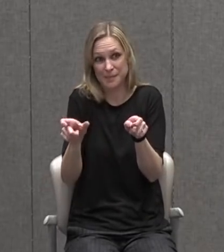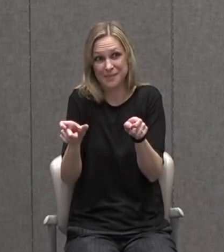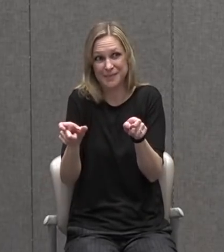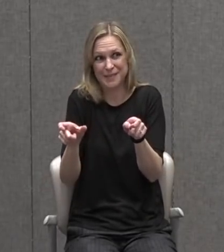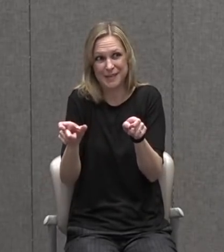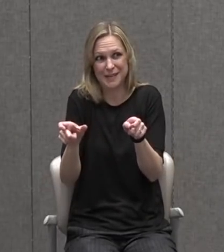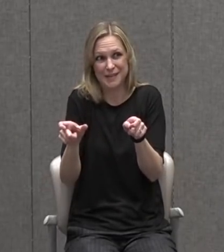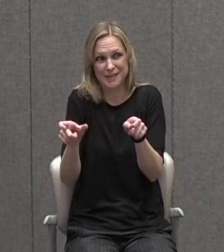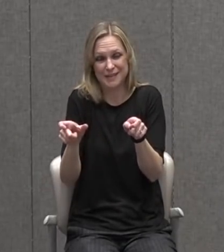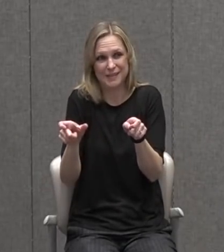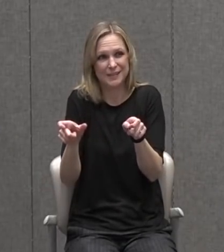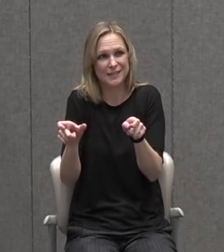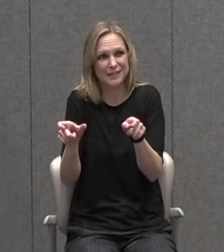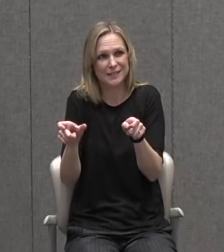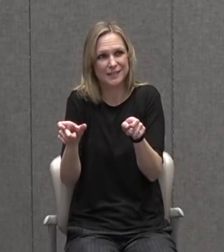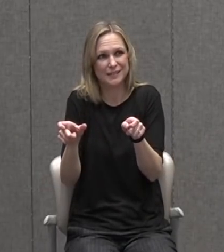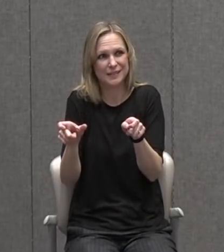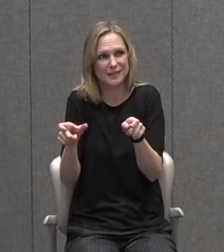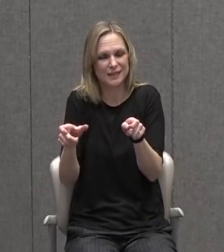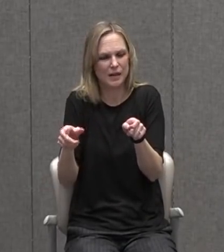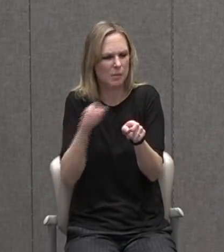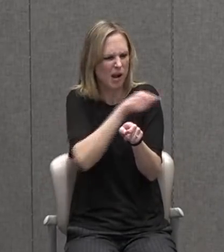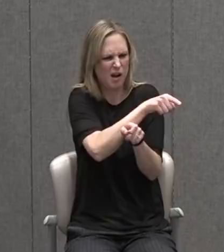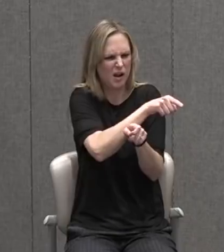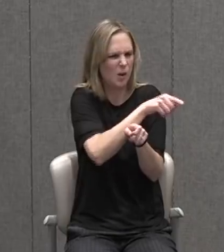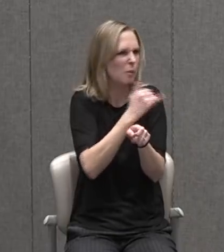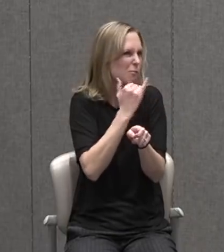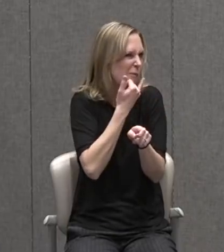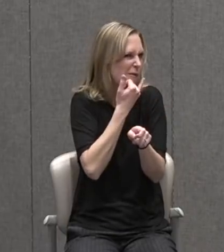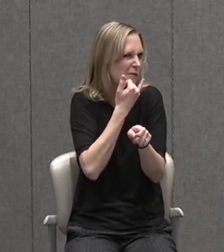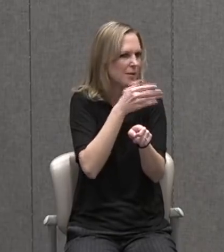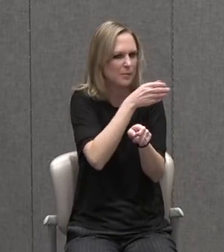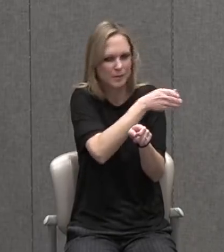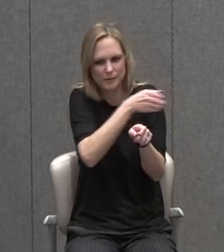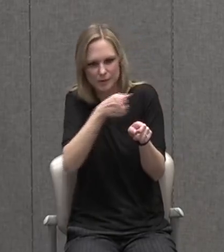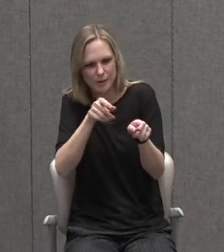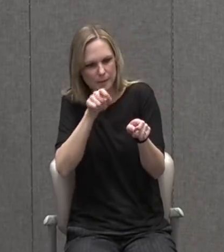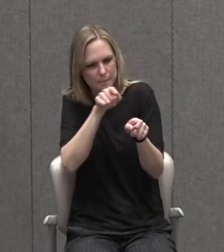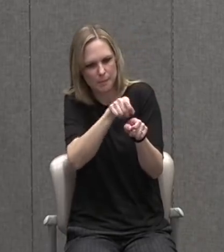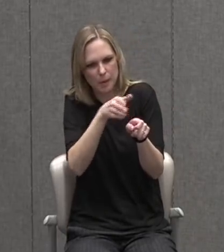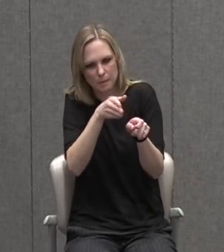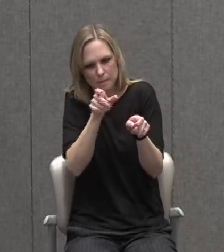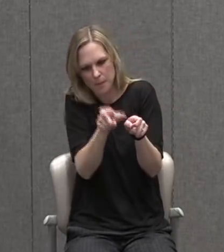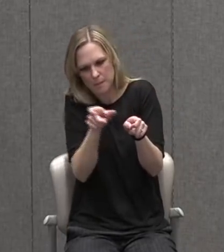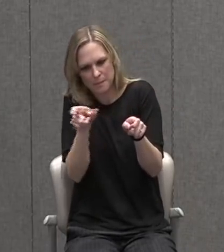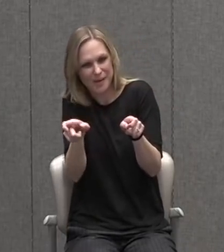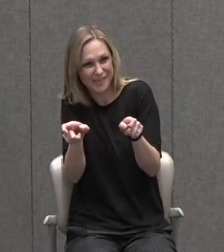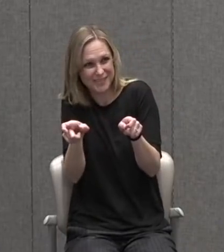We don't wanna be in the wrong place, to be able to figure out what that new number is gonna make it to be.